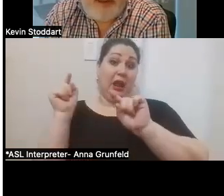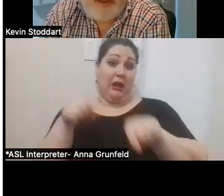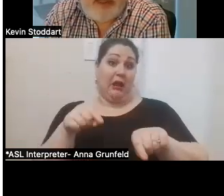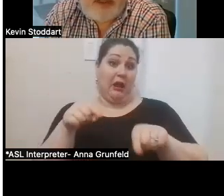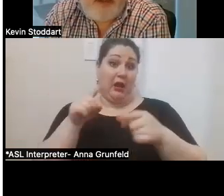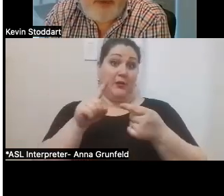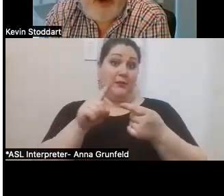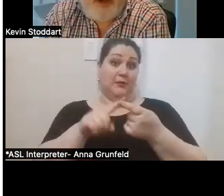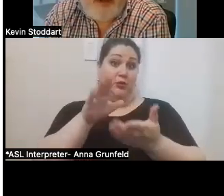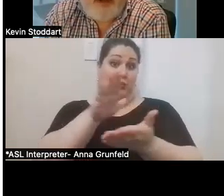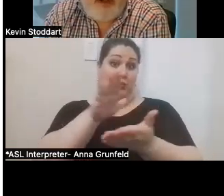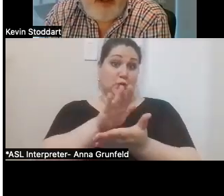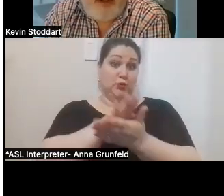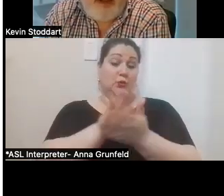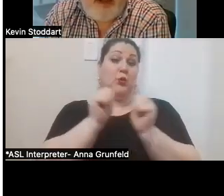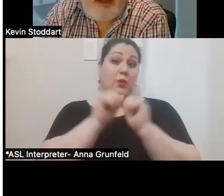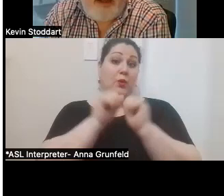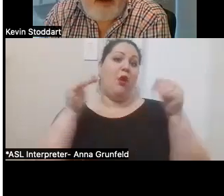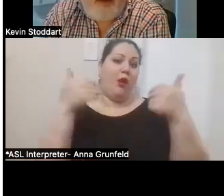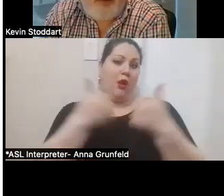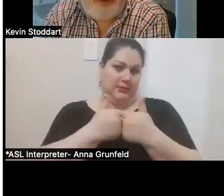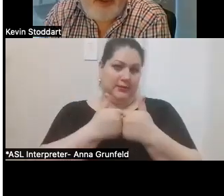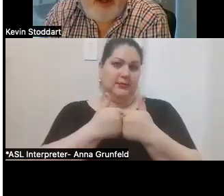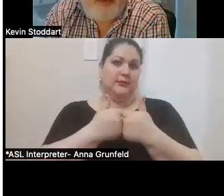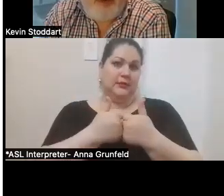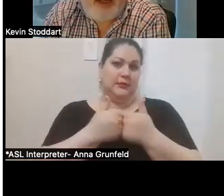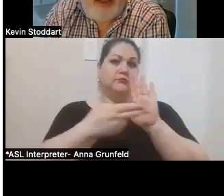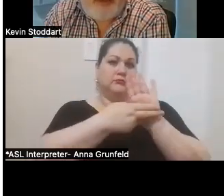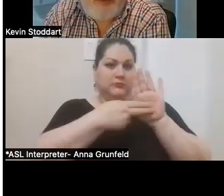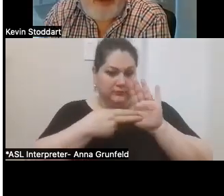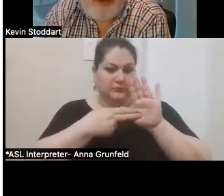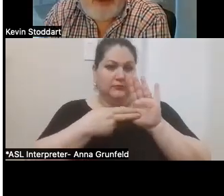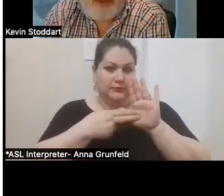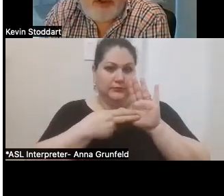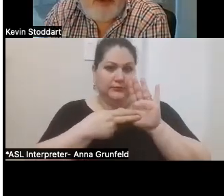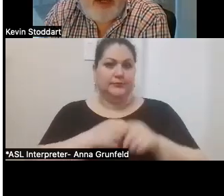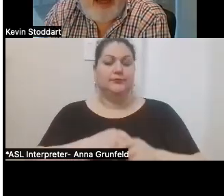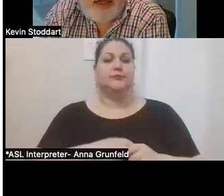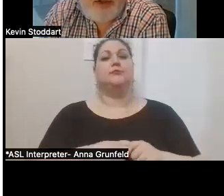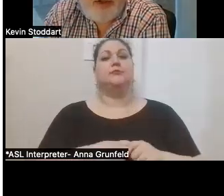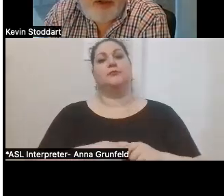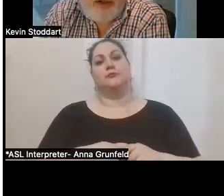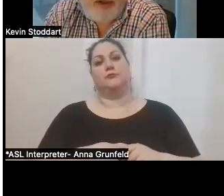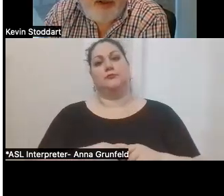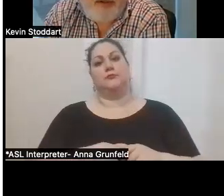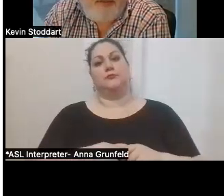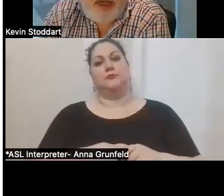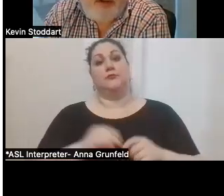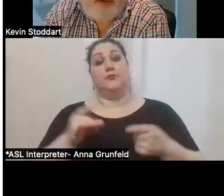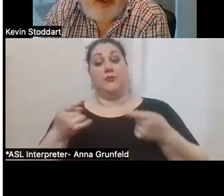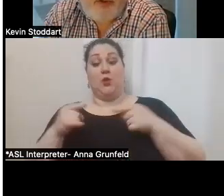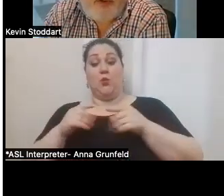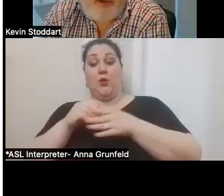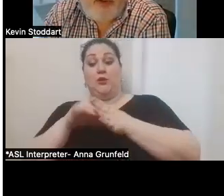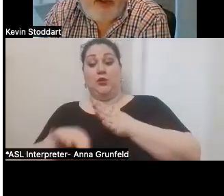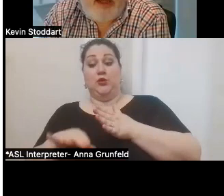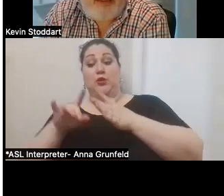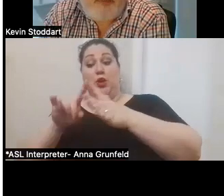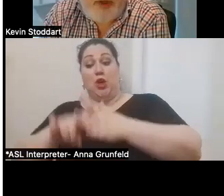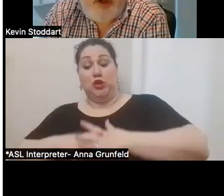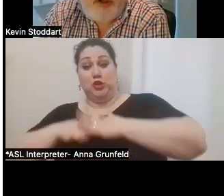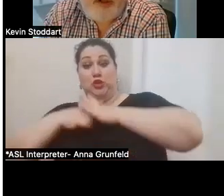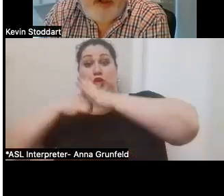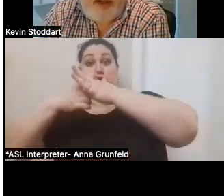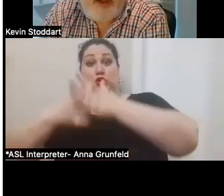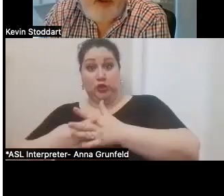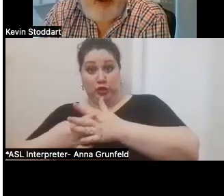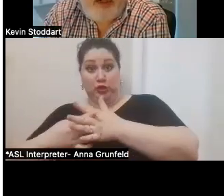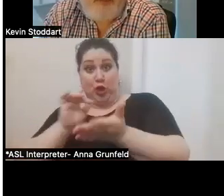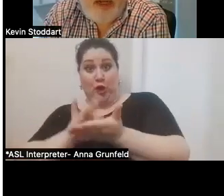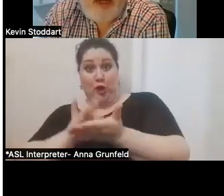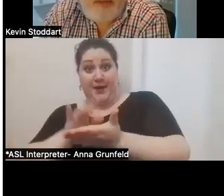And this in part was not the case when the student entered medical school and in part created many,